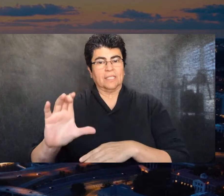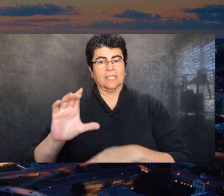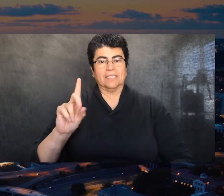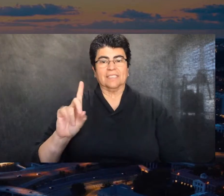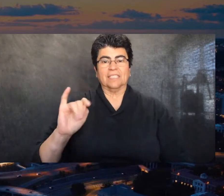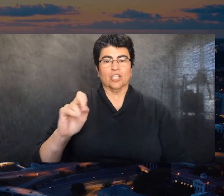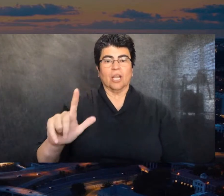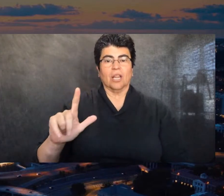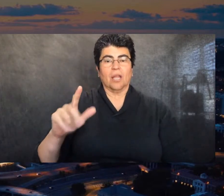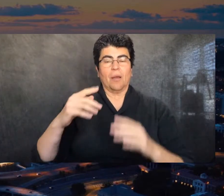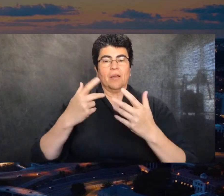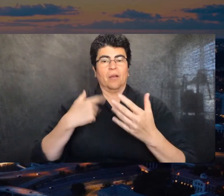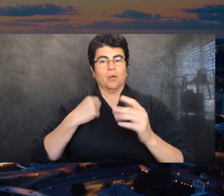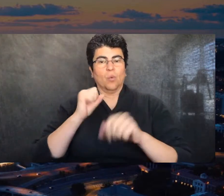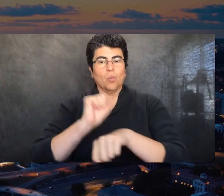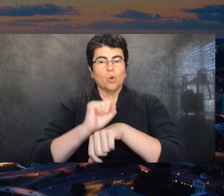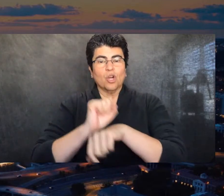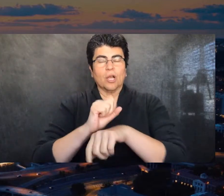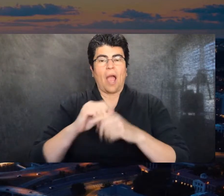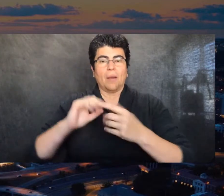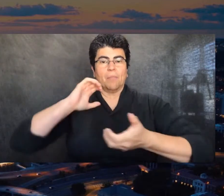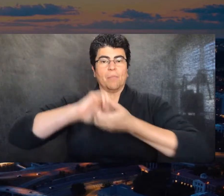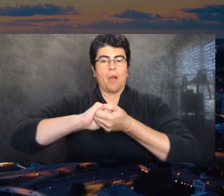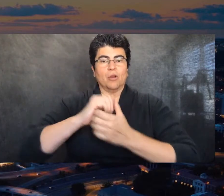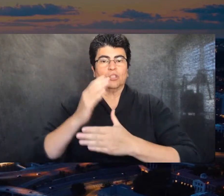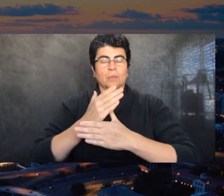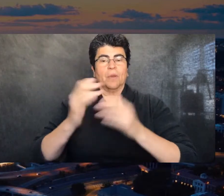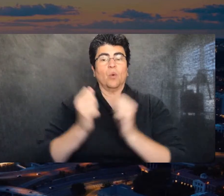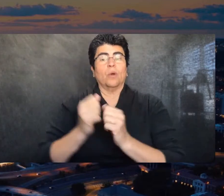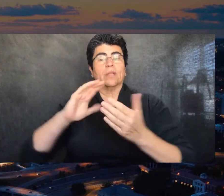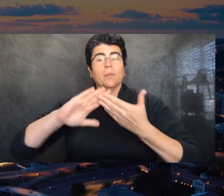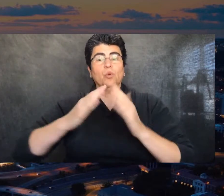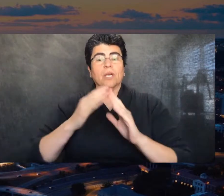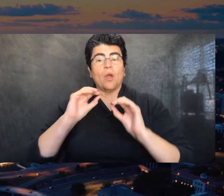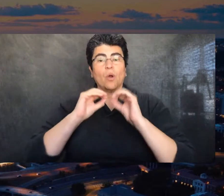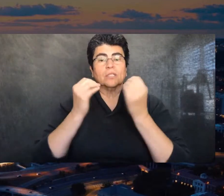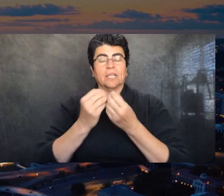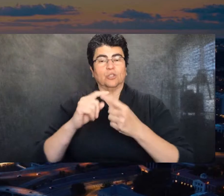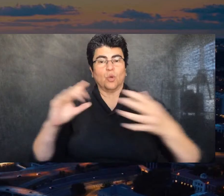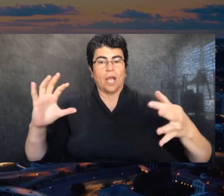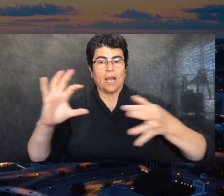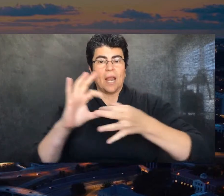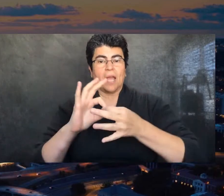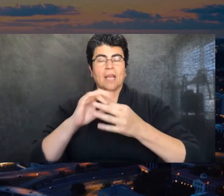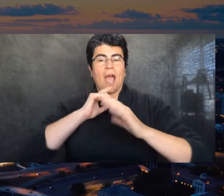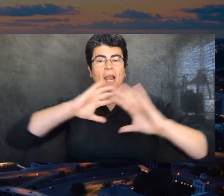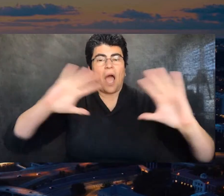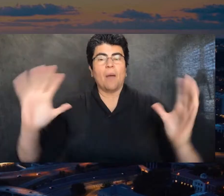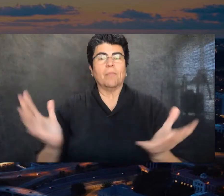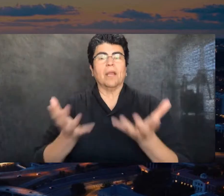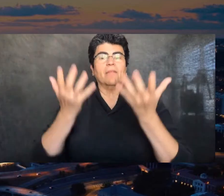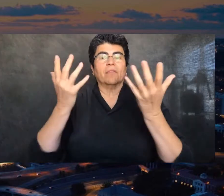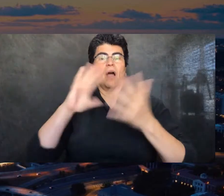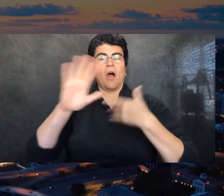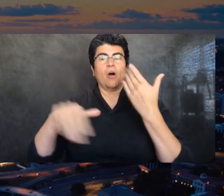and partnerships with community organizations to connect and uplift the stories and art